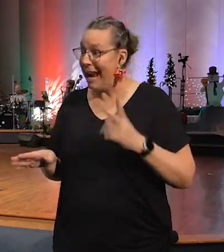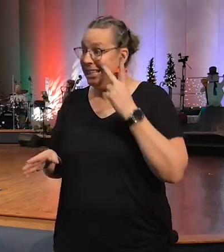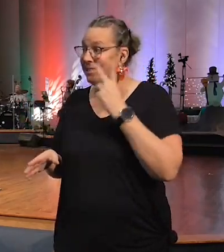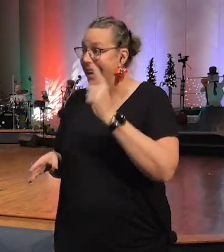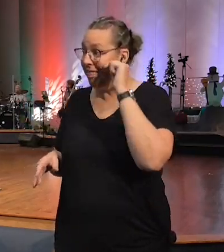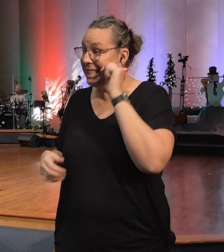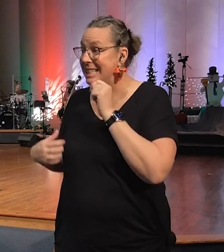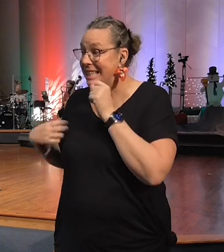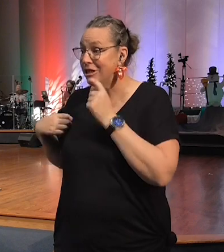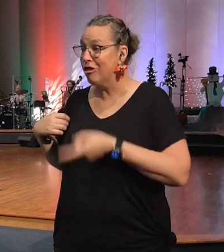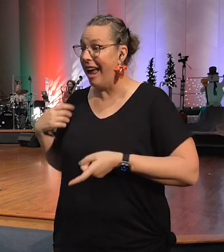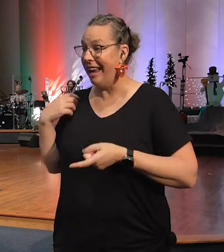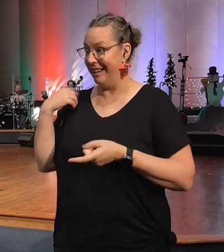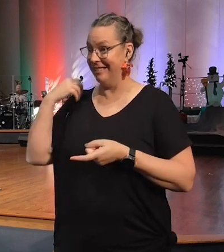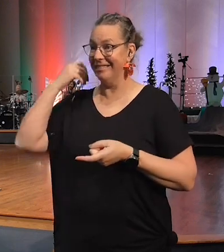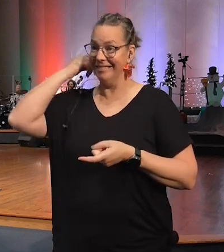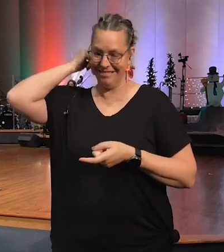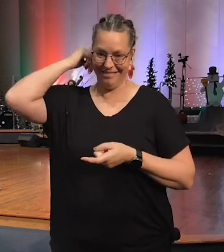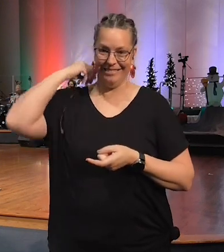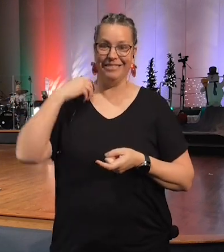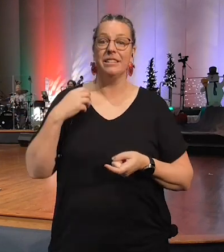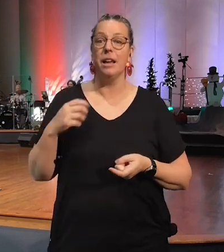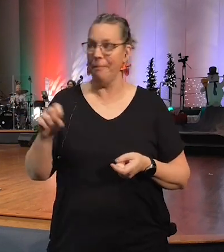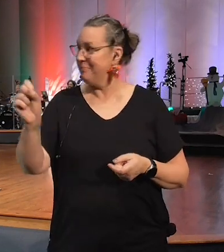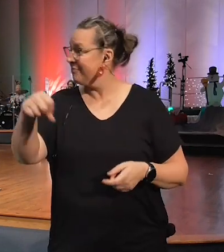these teenagers right front look at these all these isn't this great seeing all these